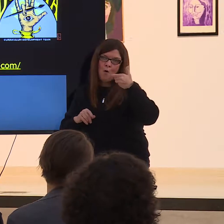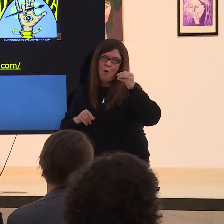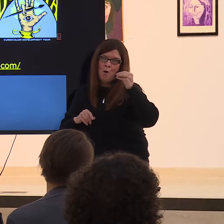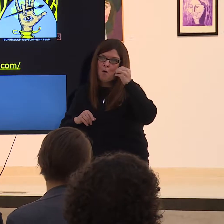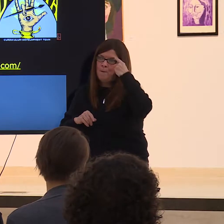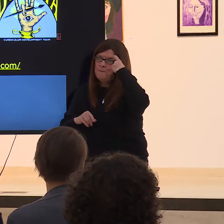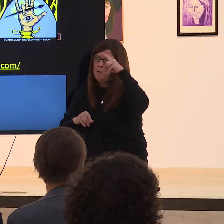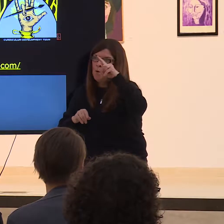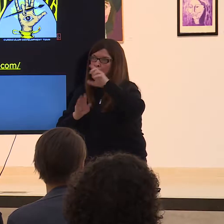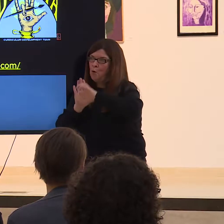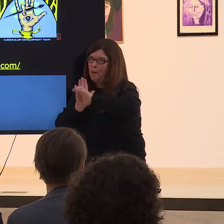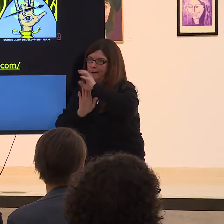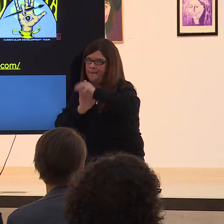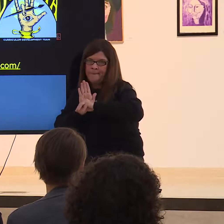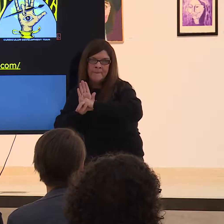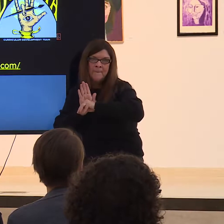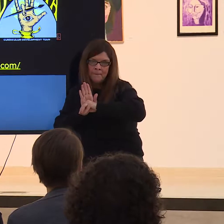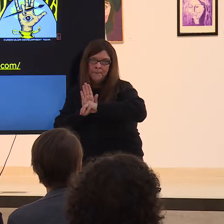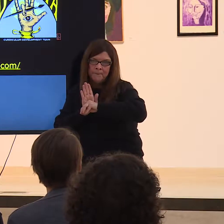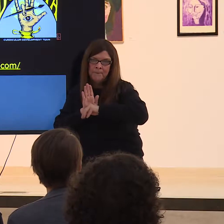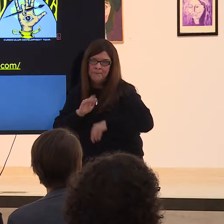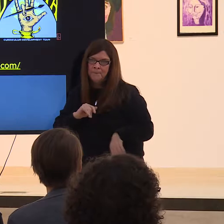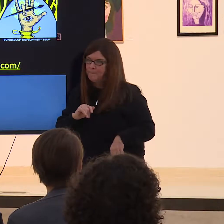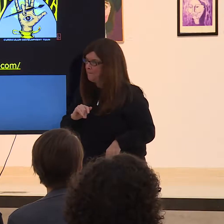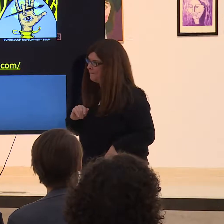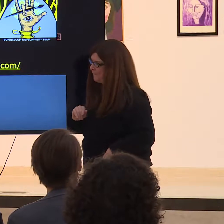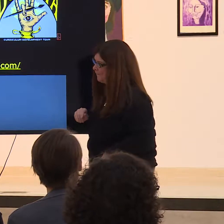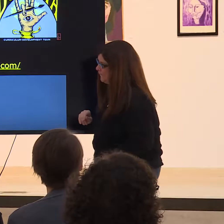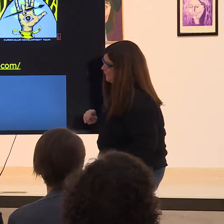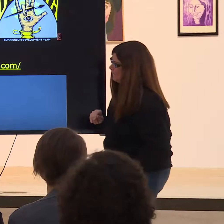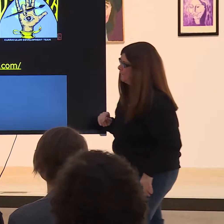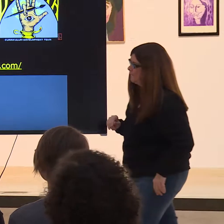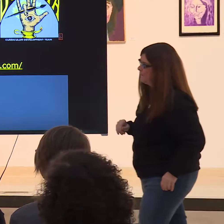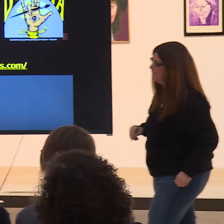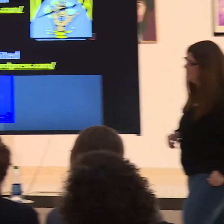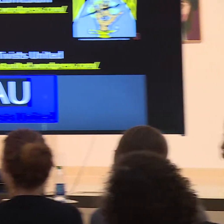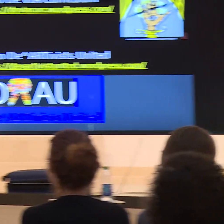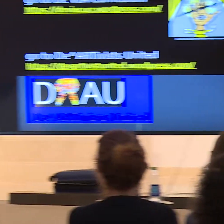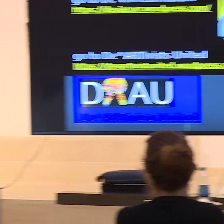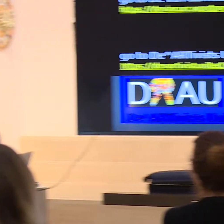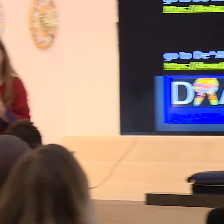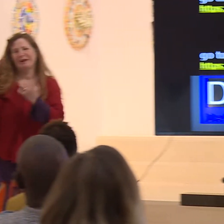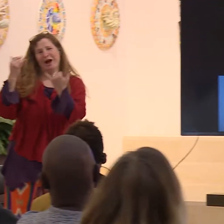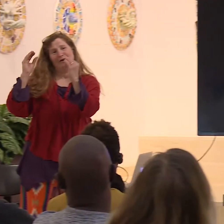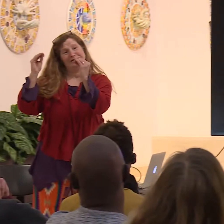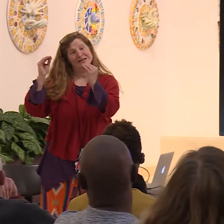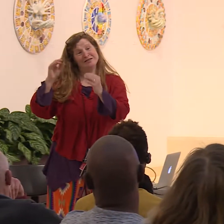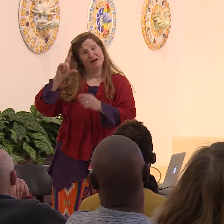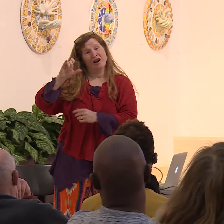Nancy: Yes, and that's the logo we use for our De'VIA curriculum. Patti: David should come soon.